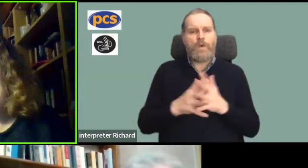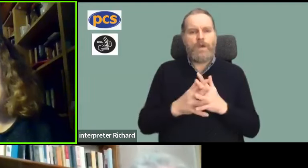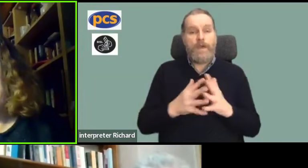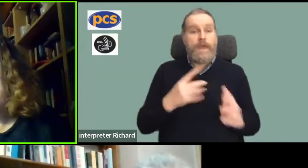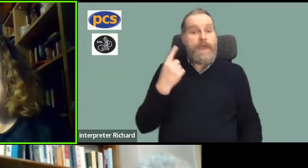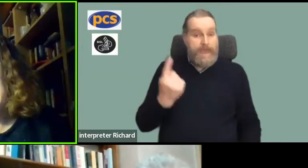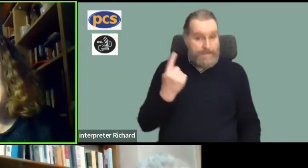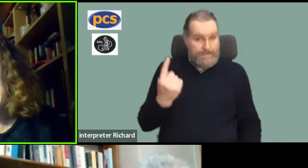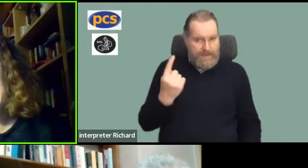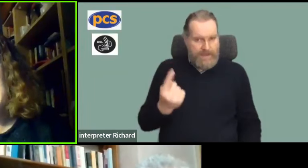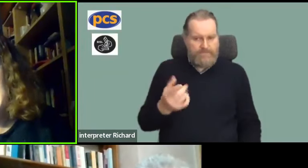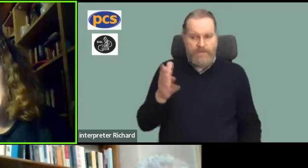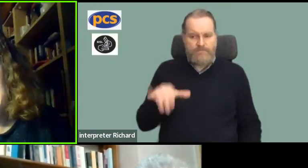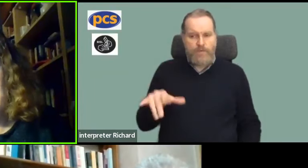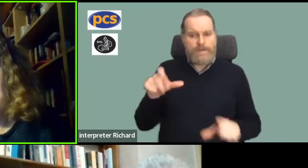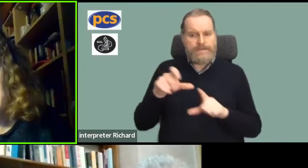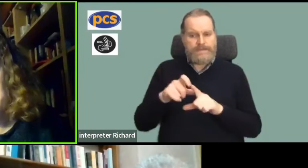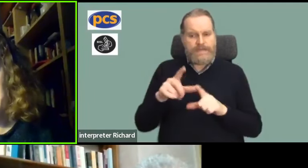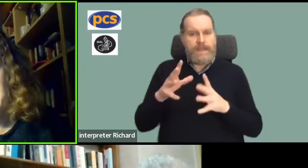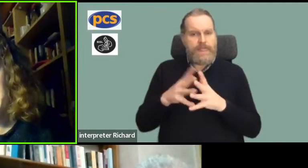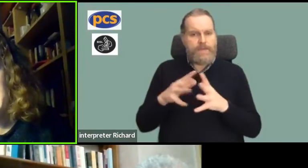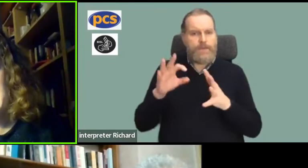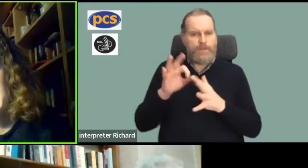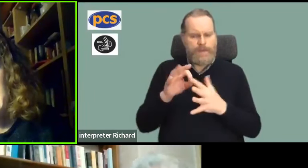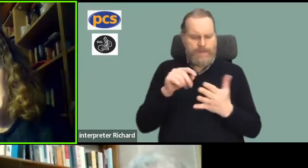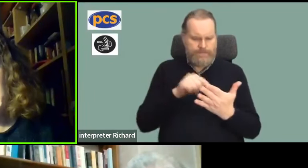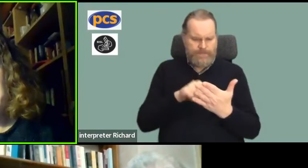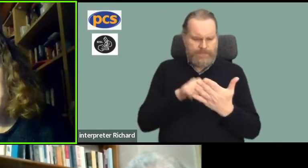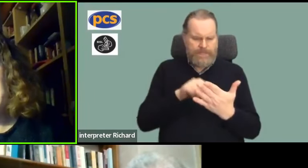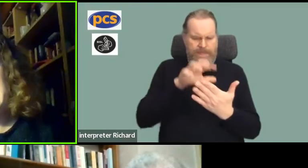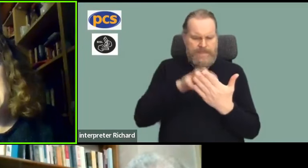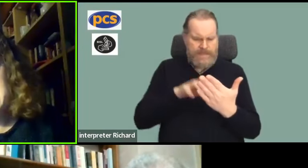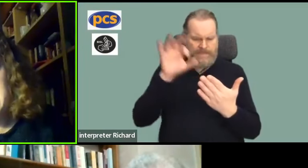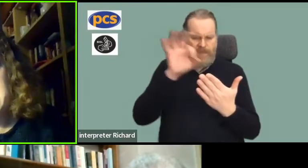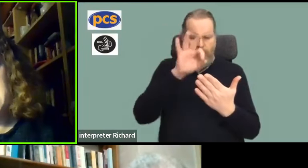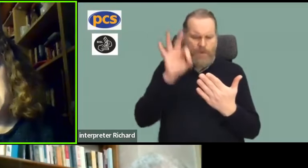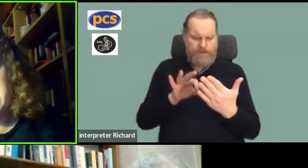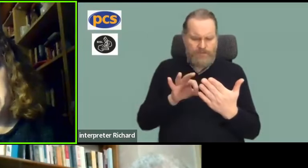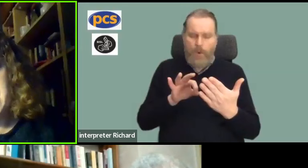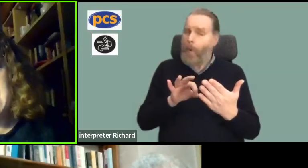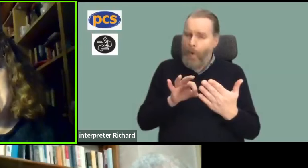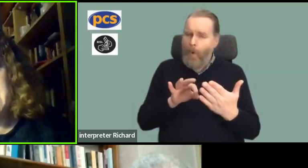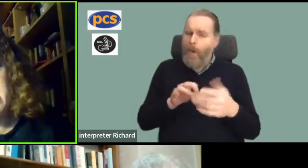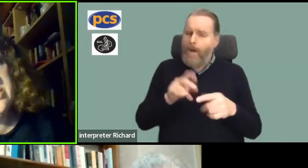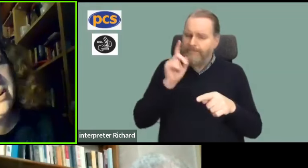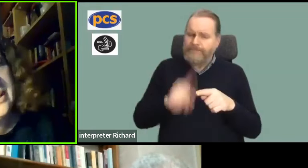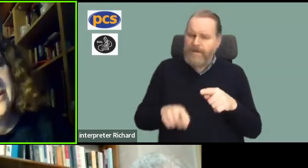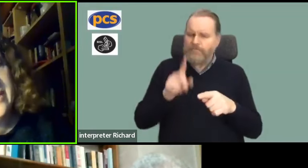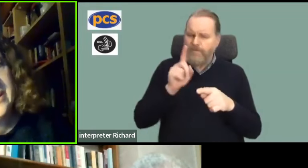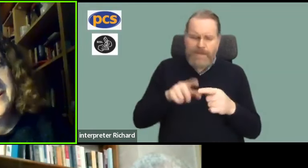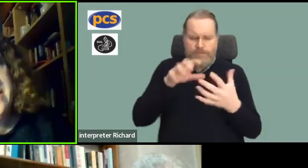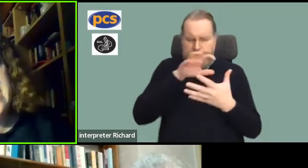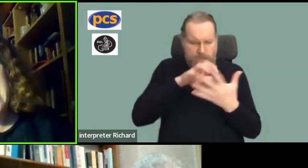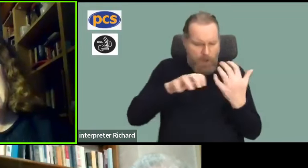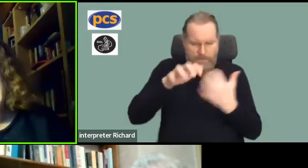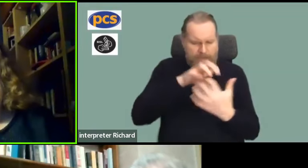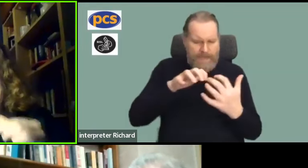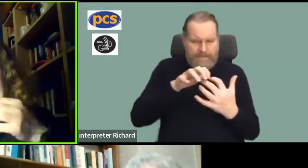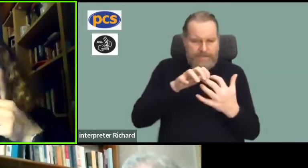the Gwp. Web, Matthew , I , I think to get a , I think to get a detailed response on this this. You probably need to email the